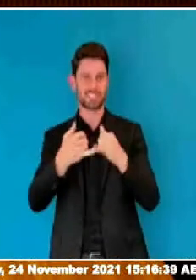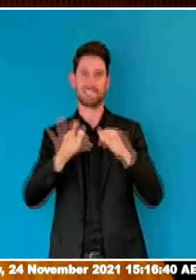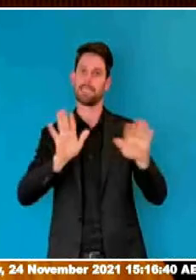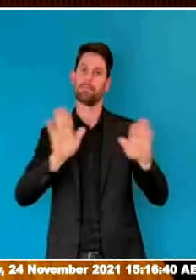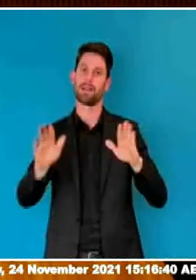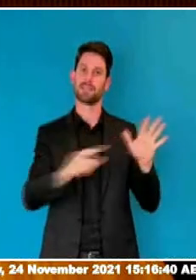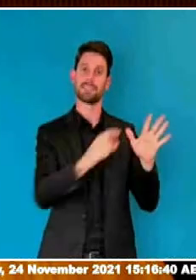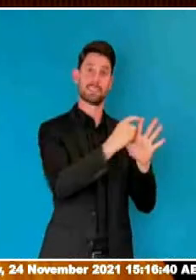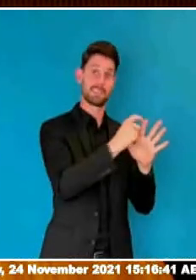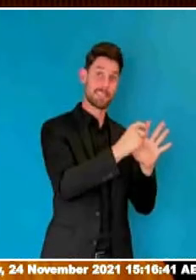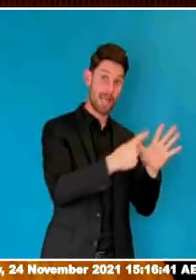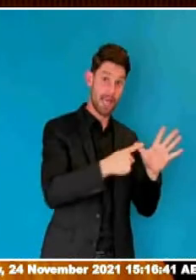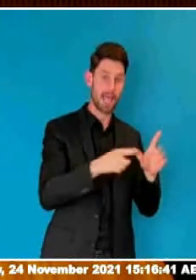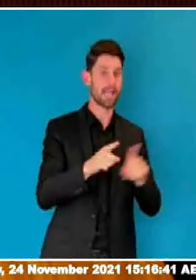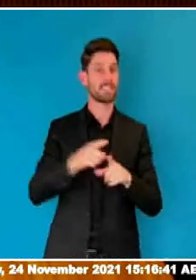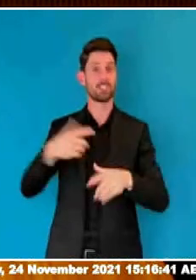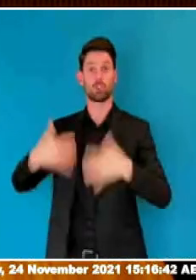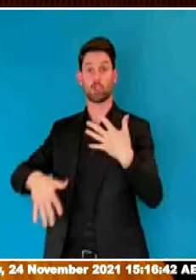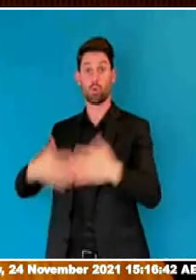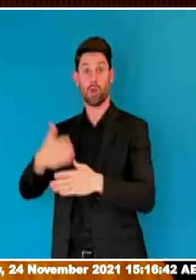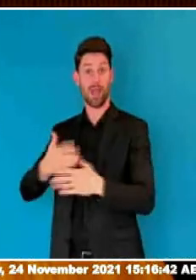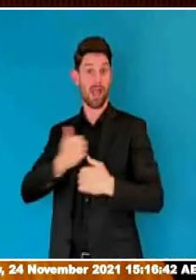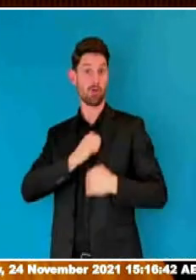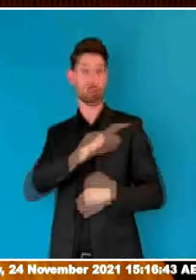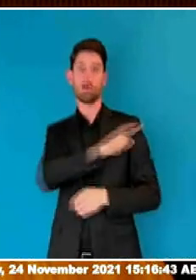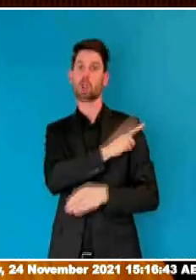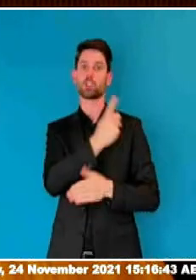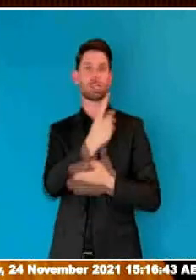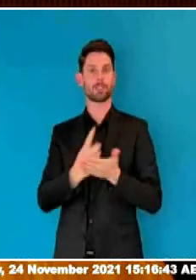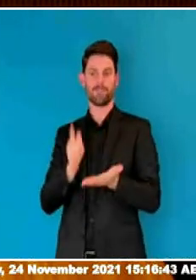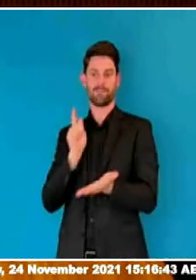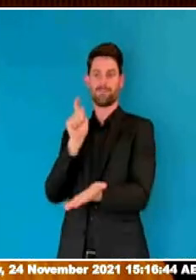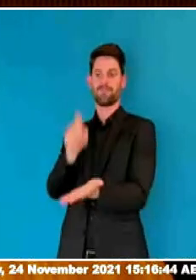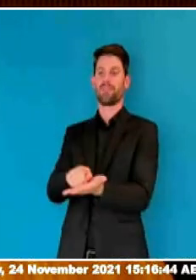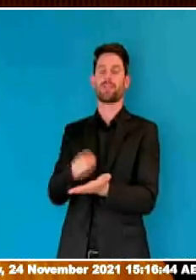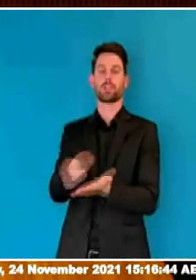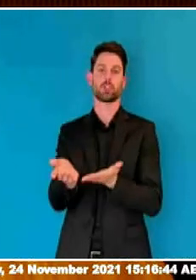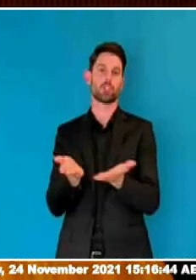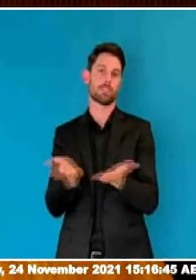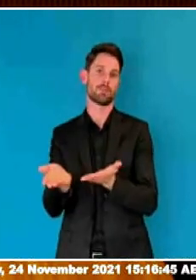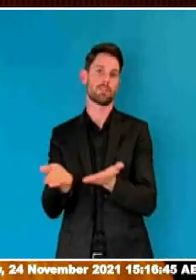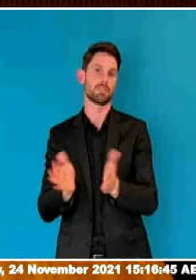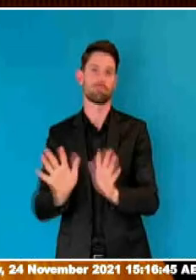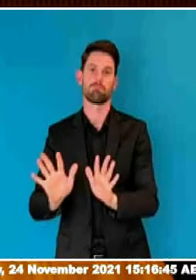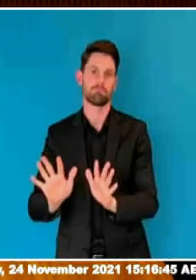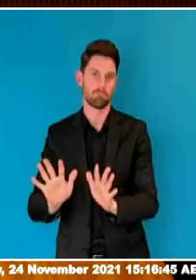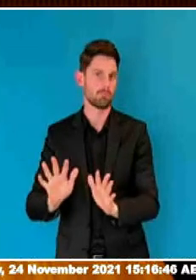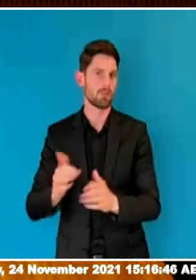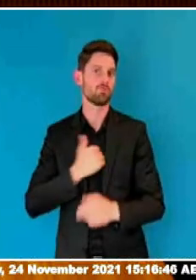Our role is to fund the provision of those services, and that is what we do.